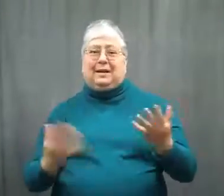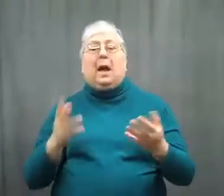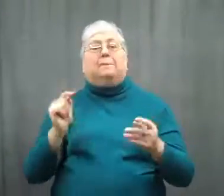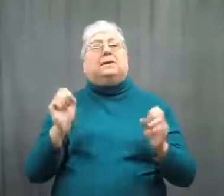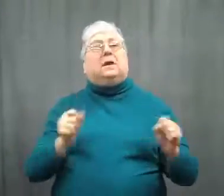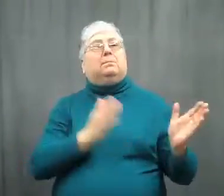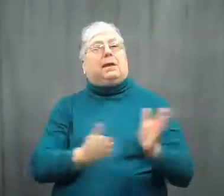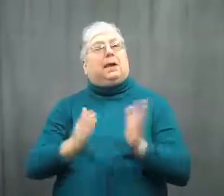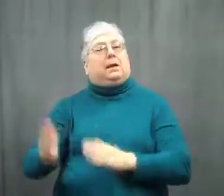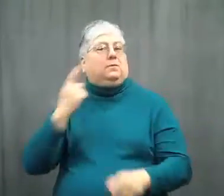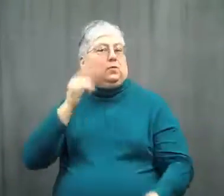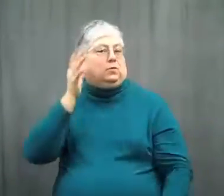However, the patient can plan for the future.